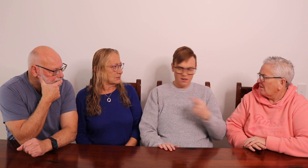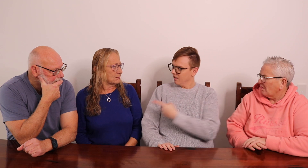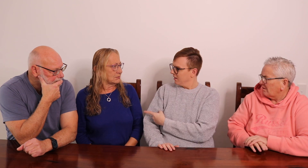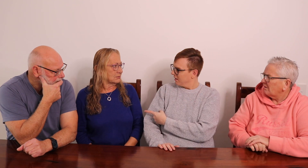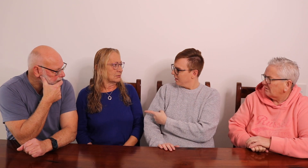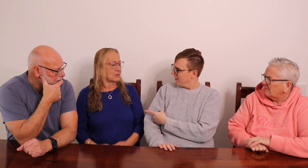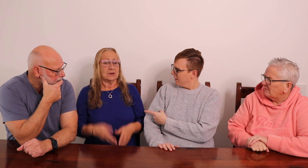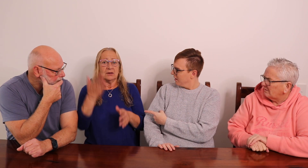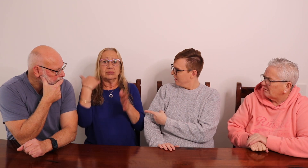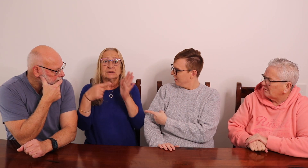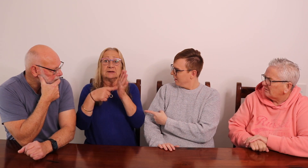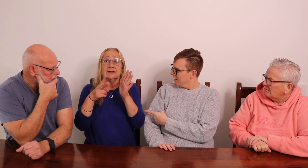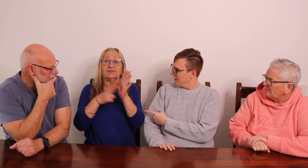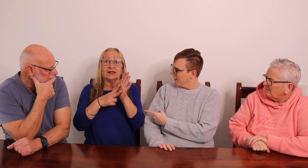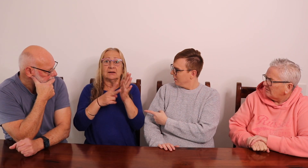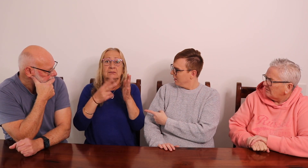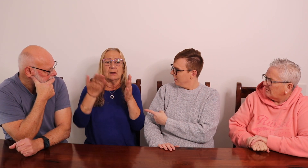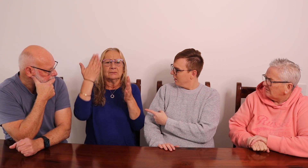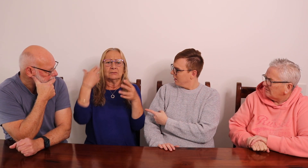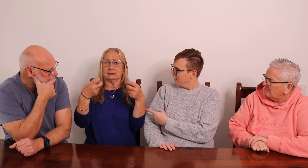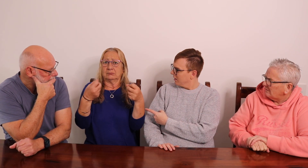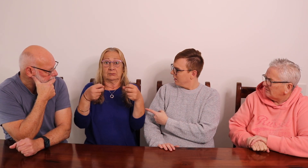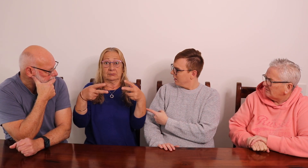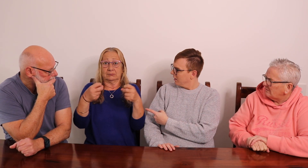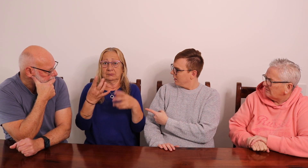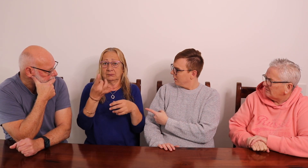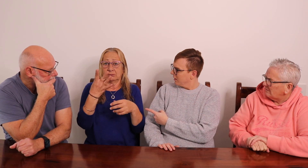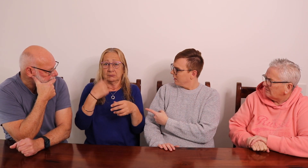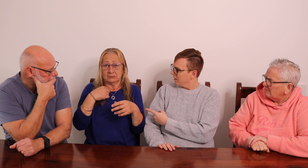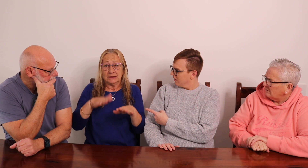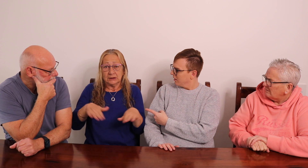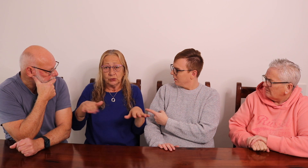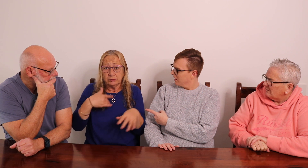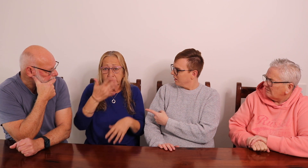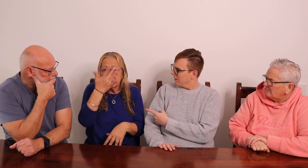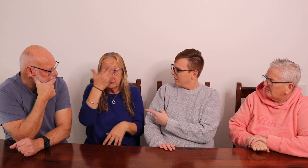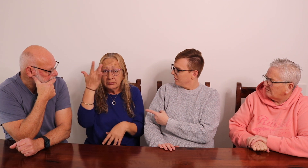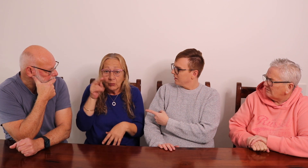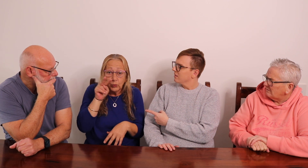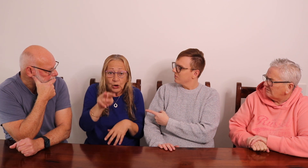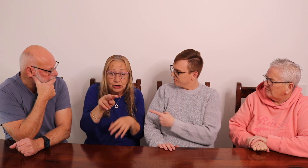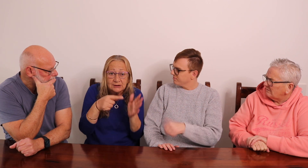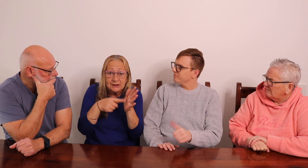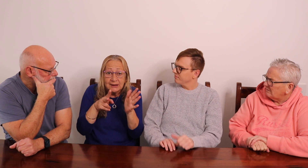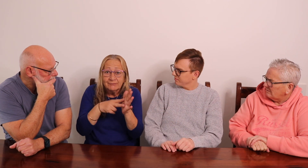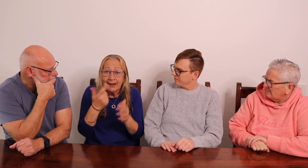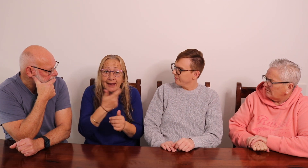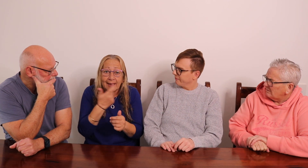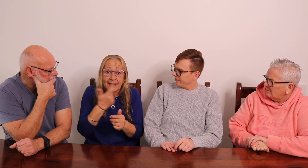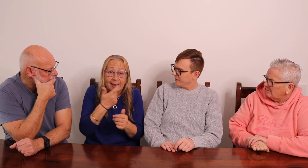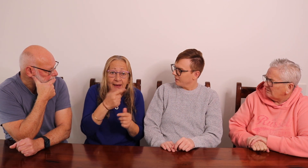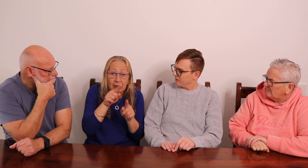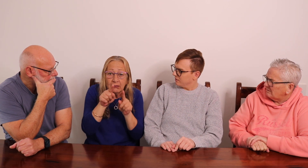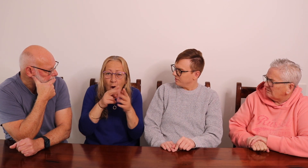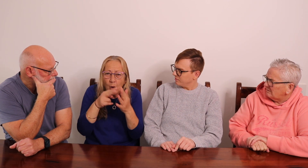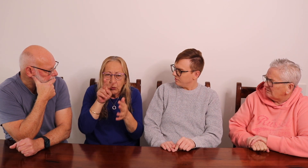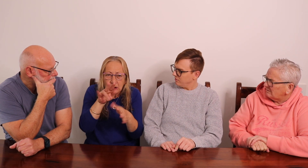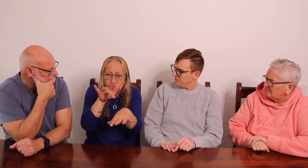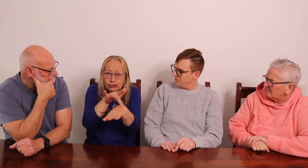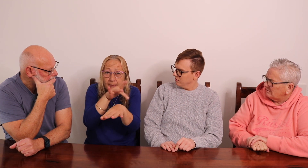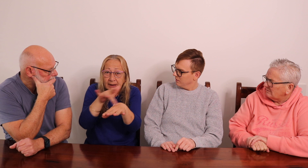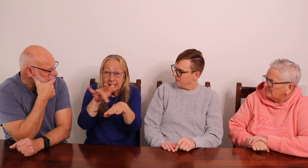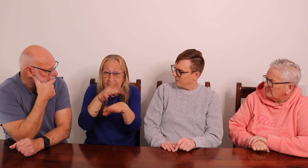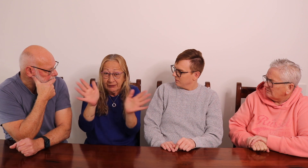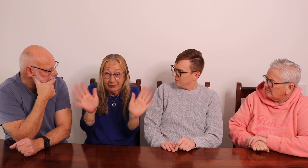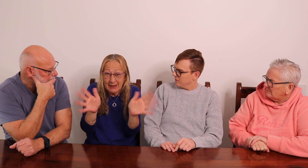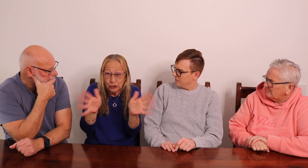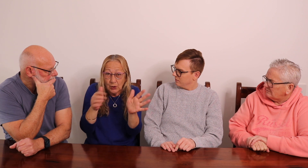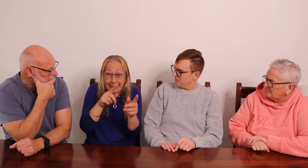M: When I was a little kid, there were no subtitles on TV. I didn't even think about it, I only watch the acts.